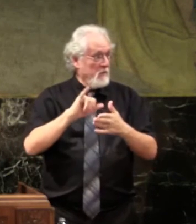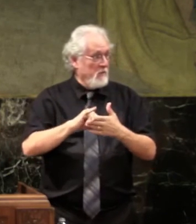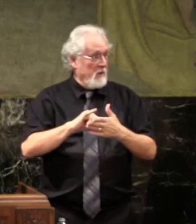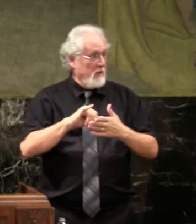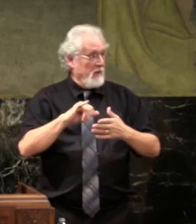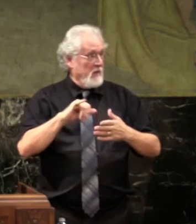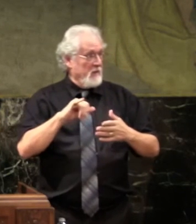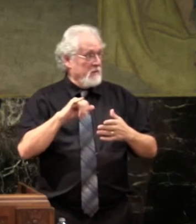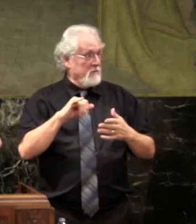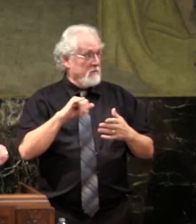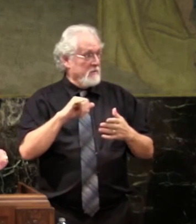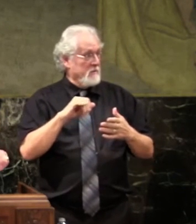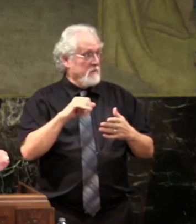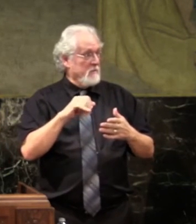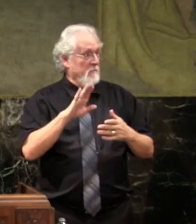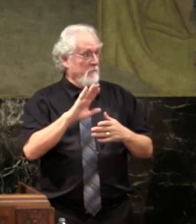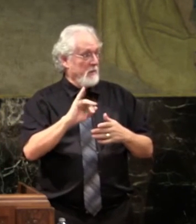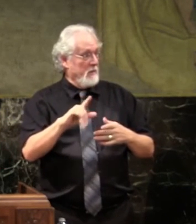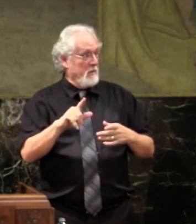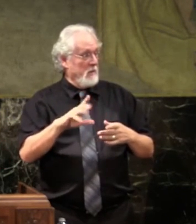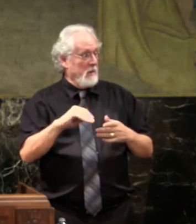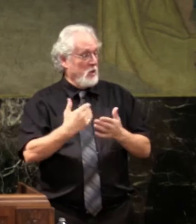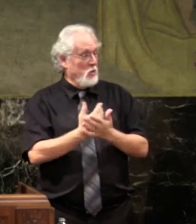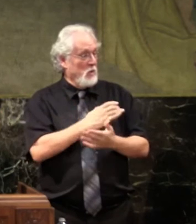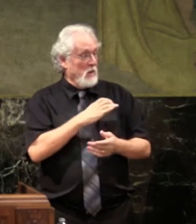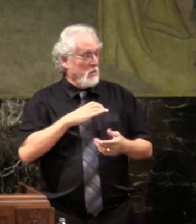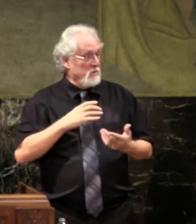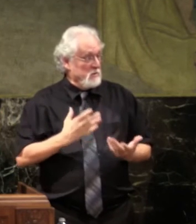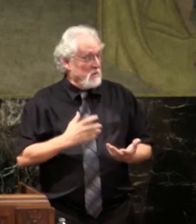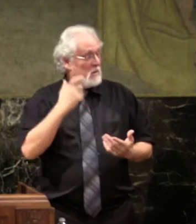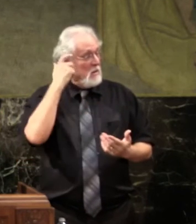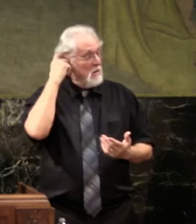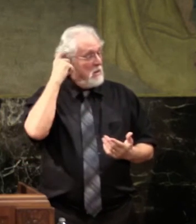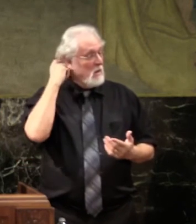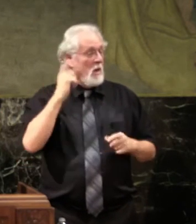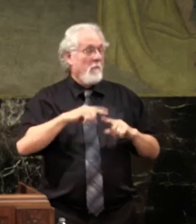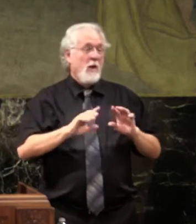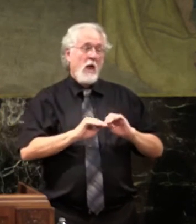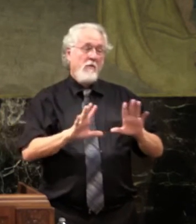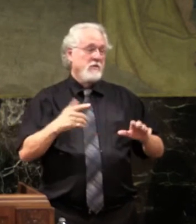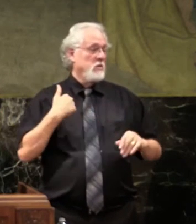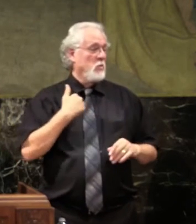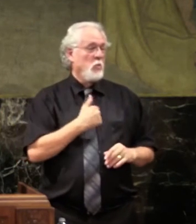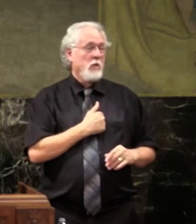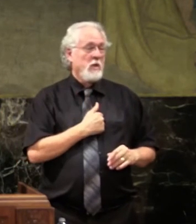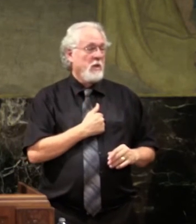that direction in the new congress with the bill but obviously we we have that